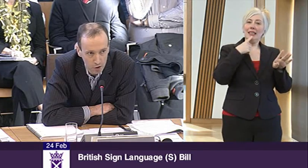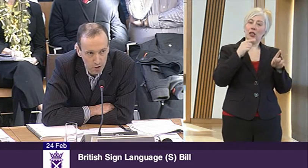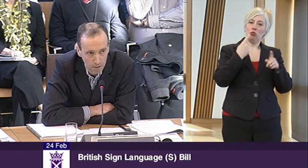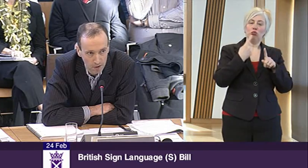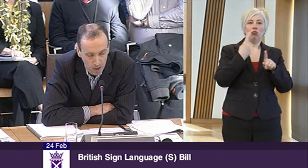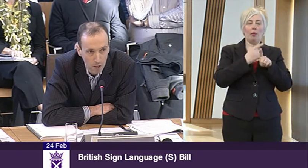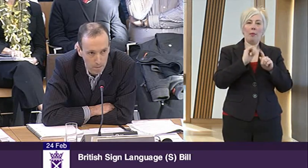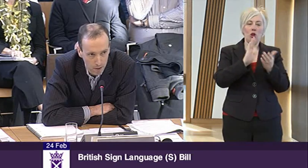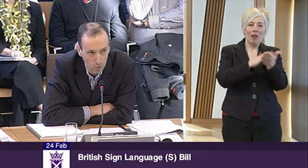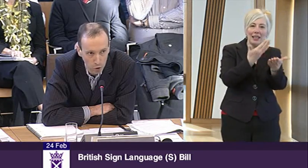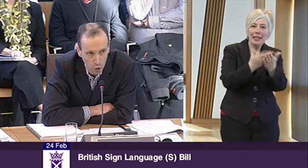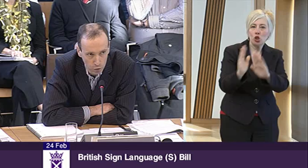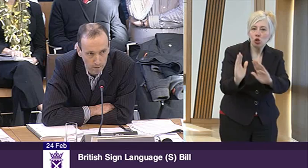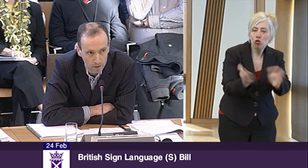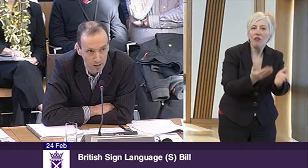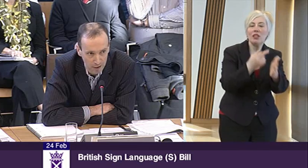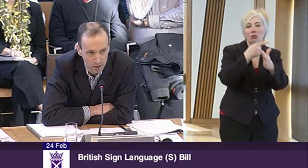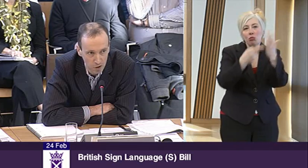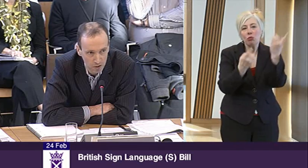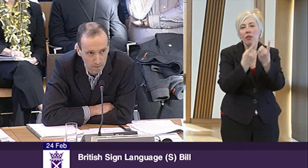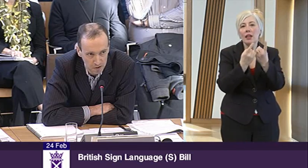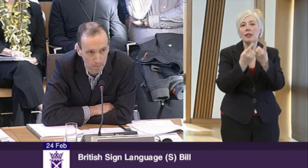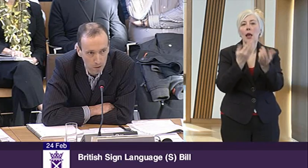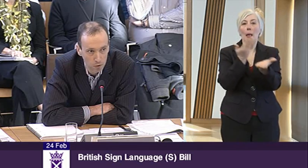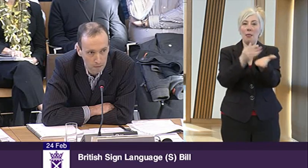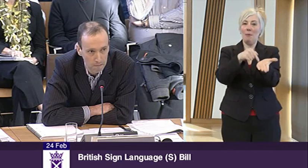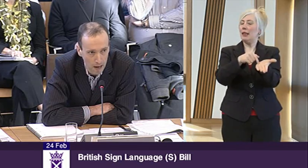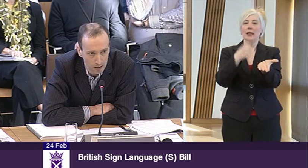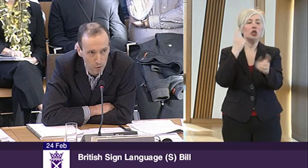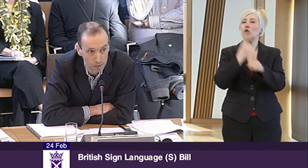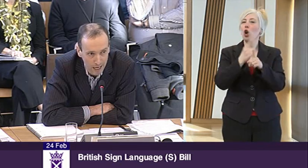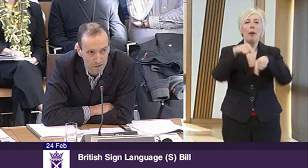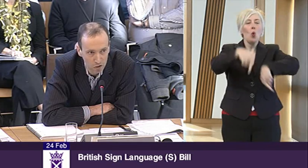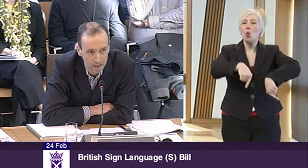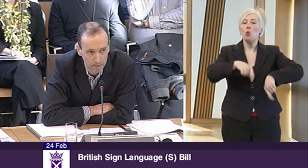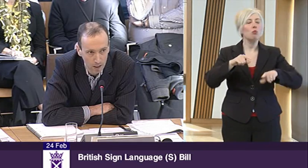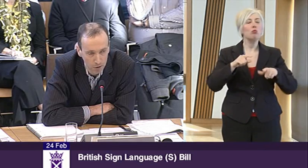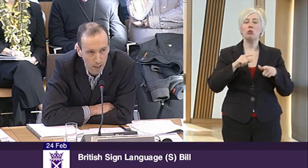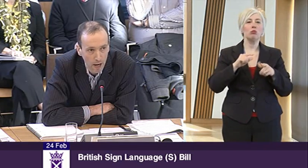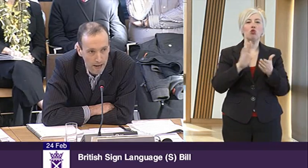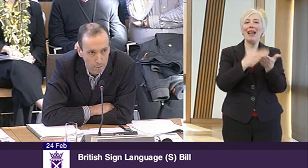to spend money on. The bill does not deliver translation services; it allows for plans